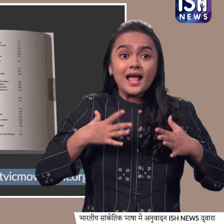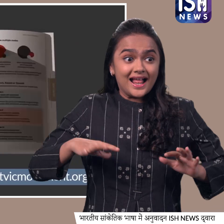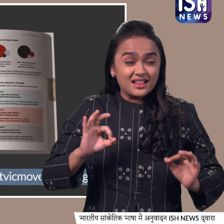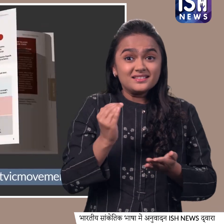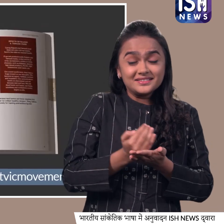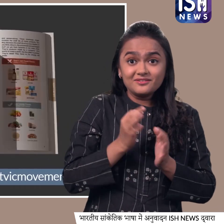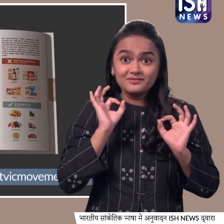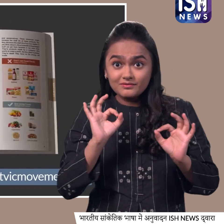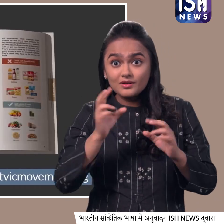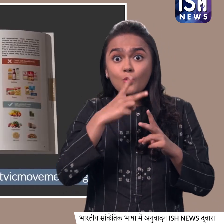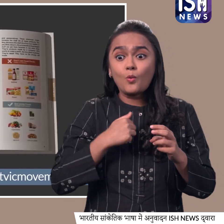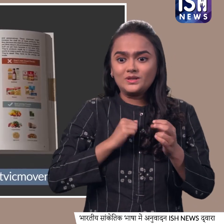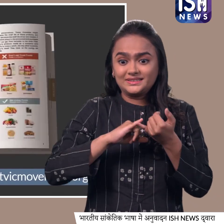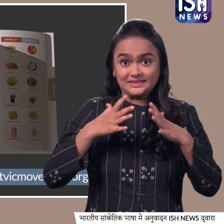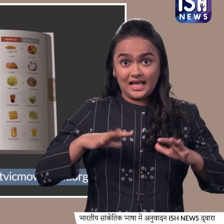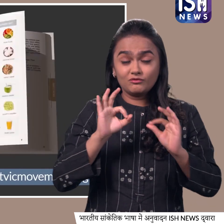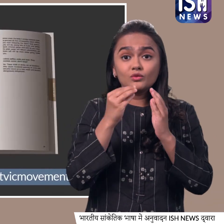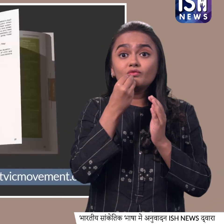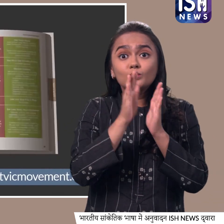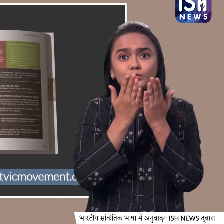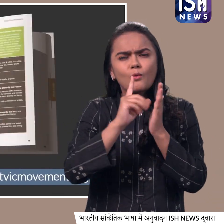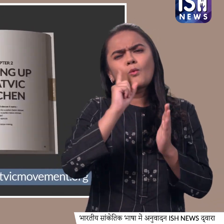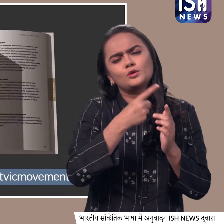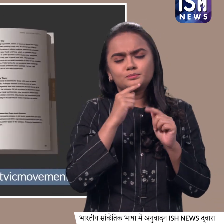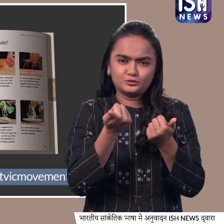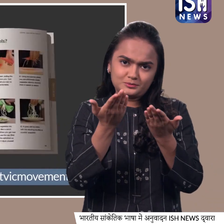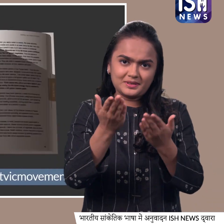For such more healing receipes, you can order our Satvic Food Book.